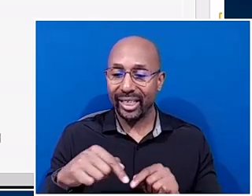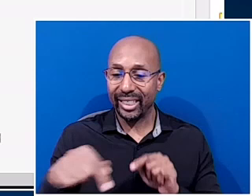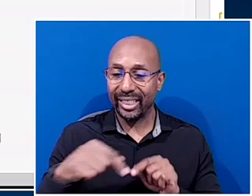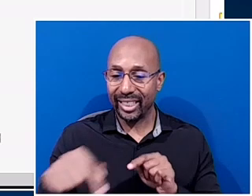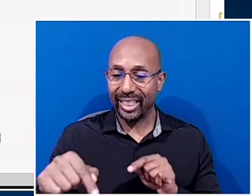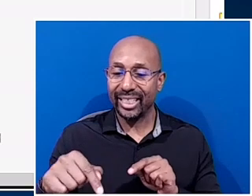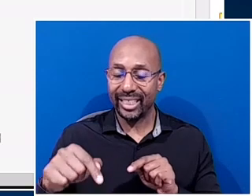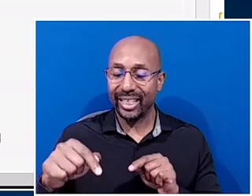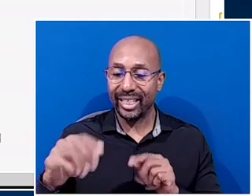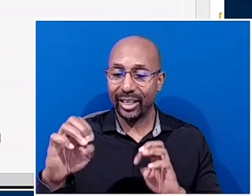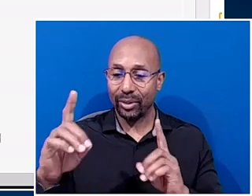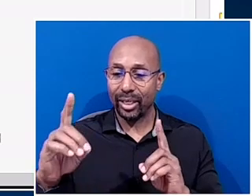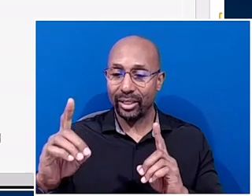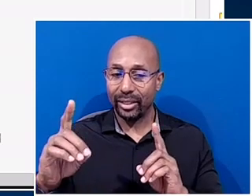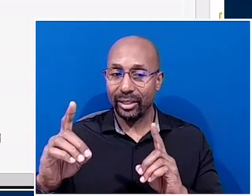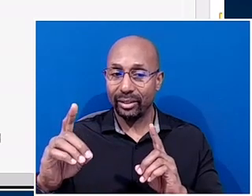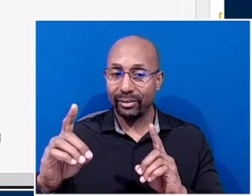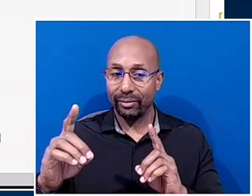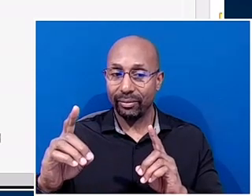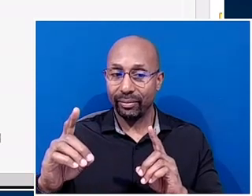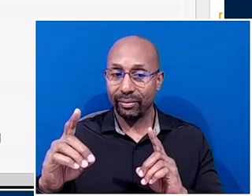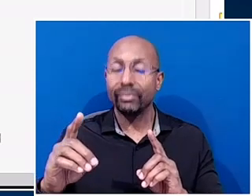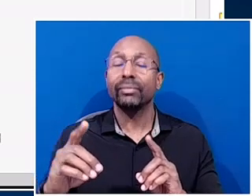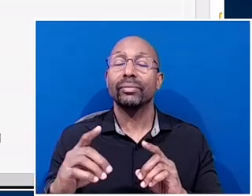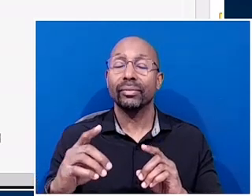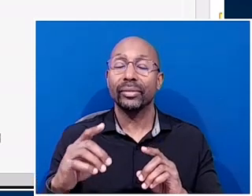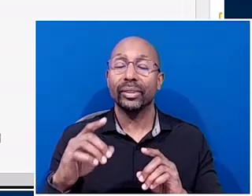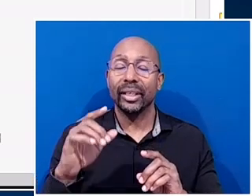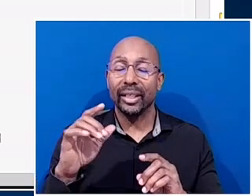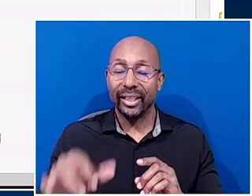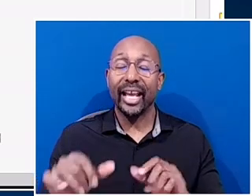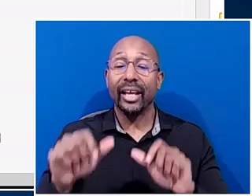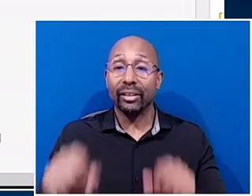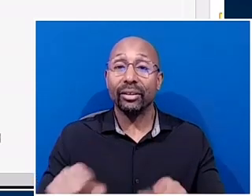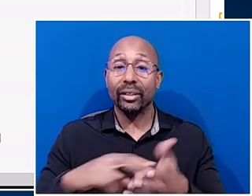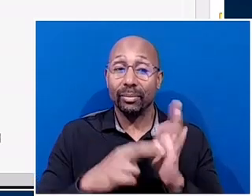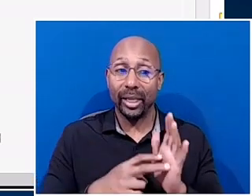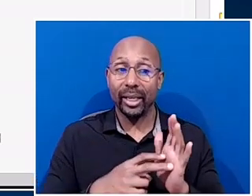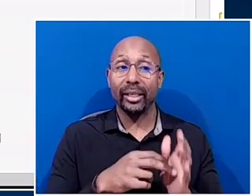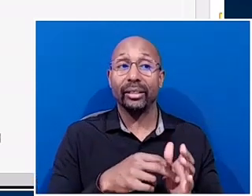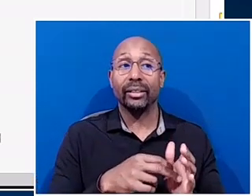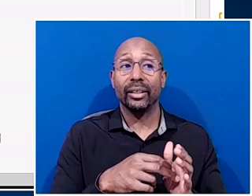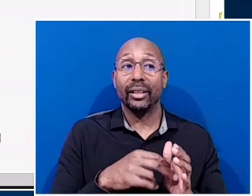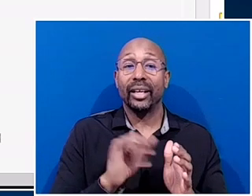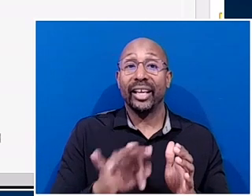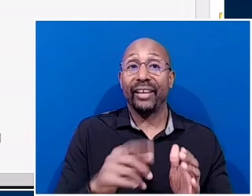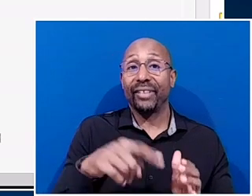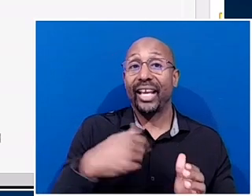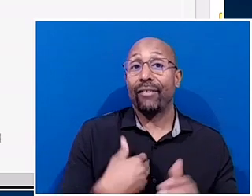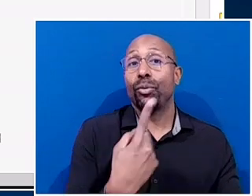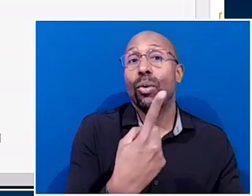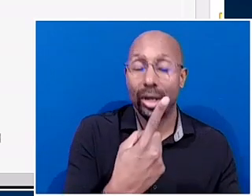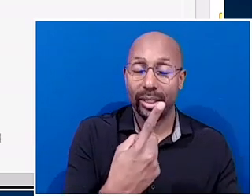intent. So we did revise the language here to refer to a distance education course.